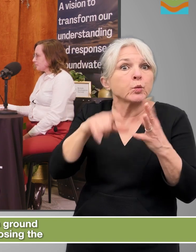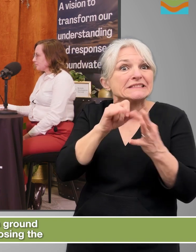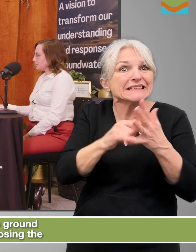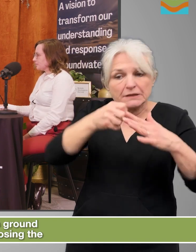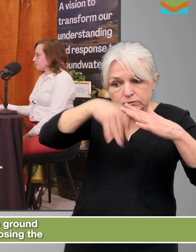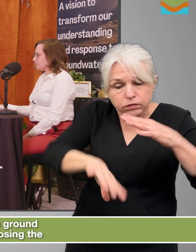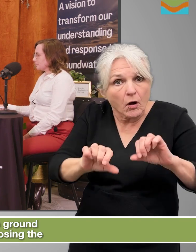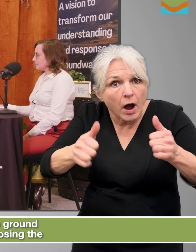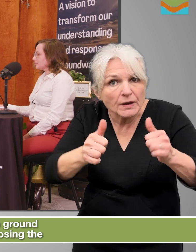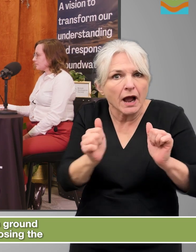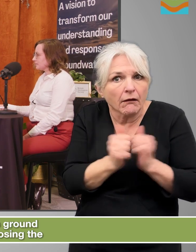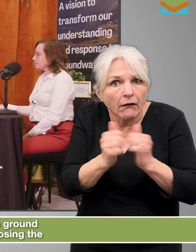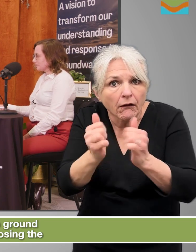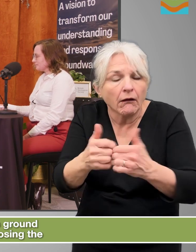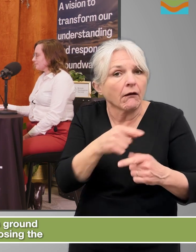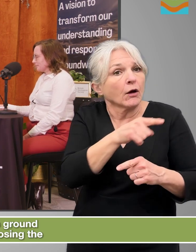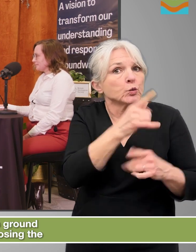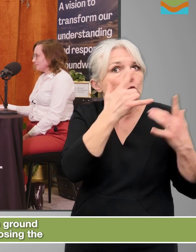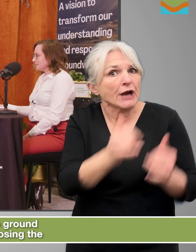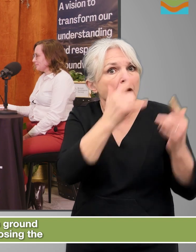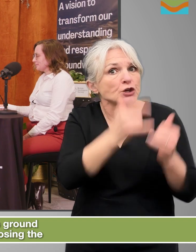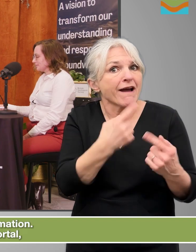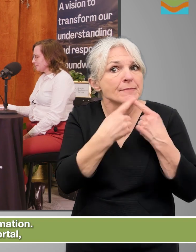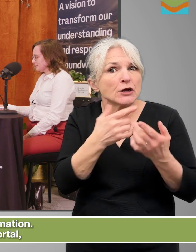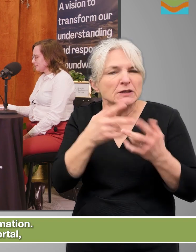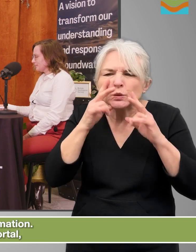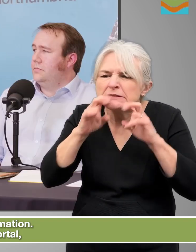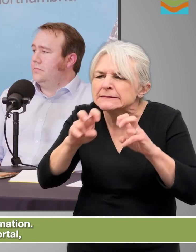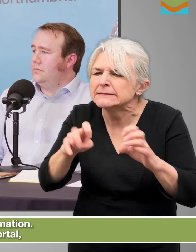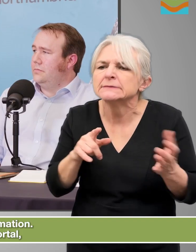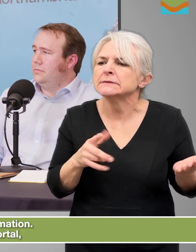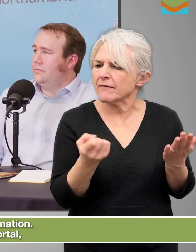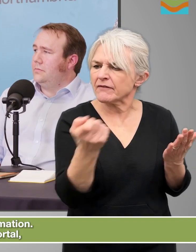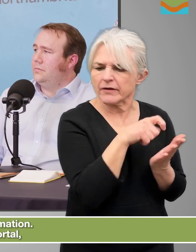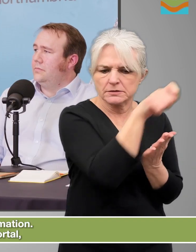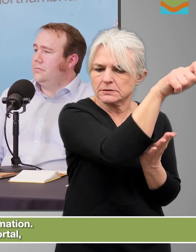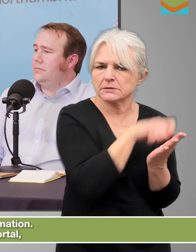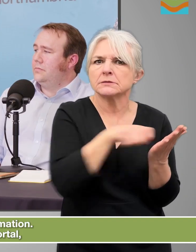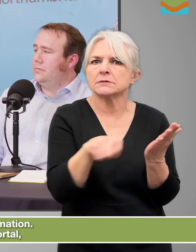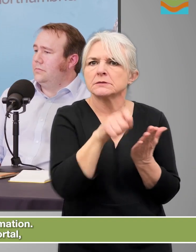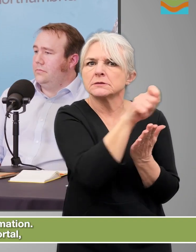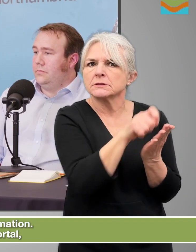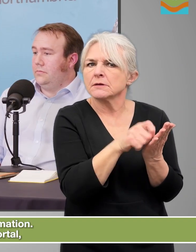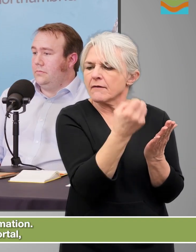but also just understanding the ground in which you're working or proposing the work. There is extensive information. If you go on any planning portal,